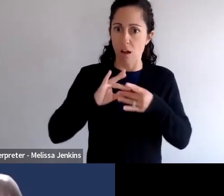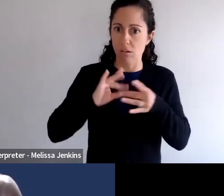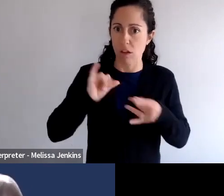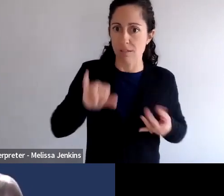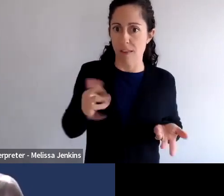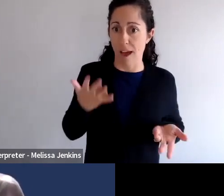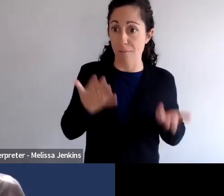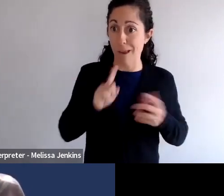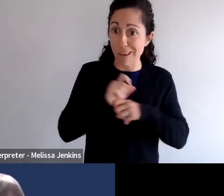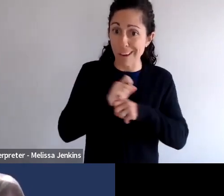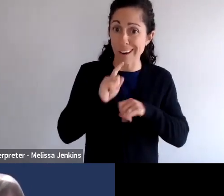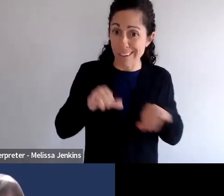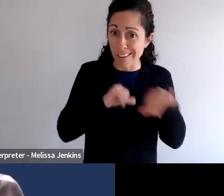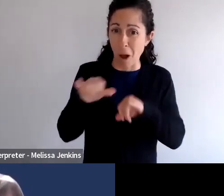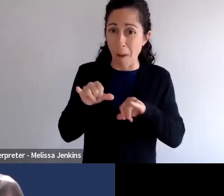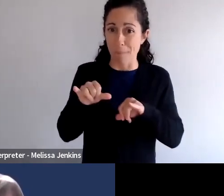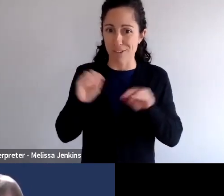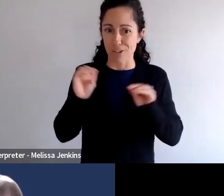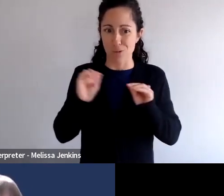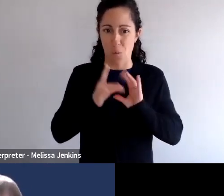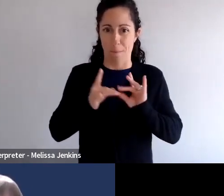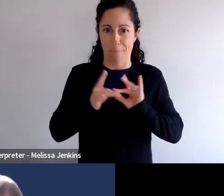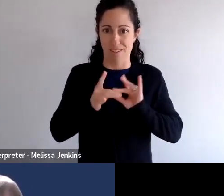more common in the Usher community and so getting